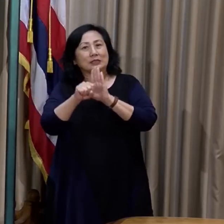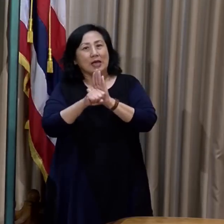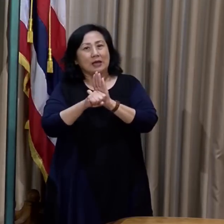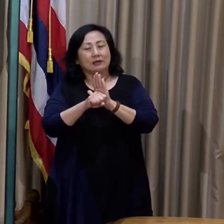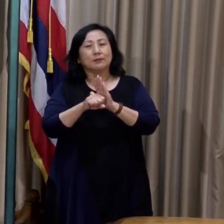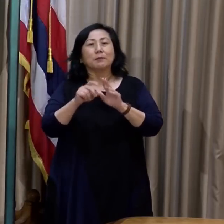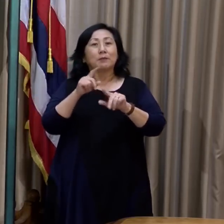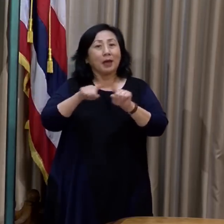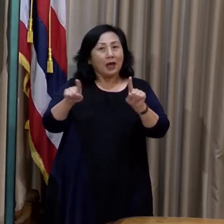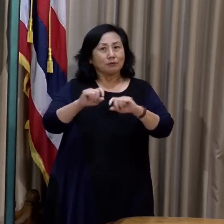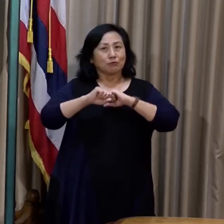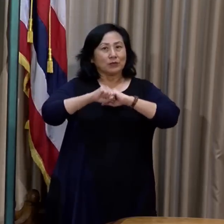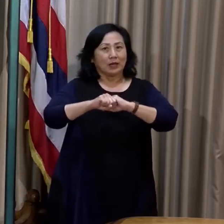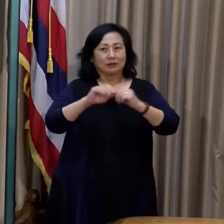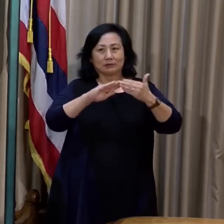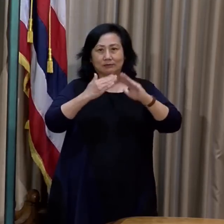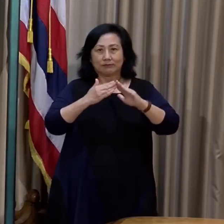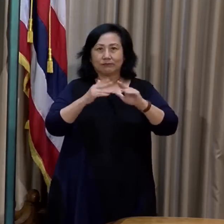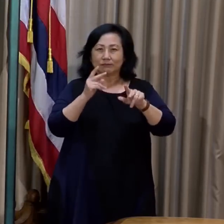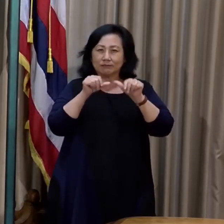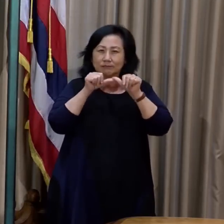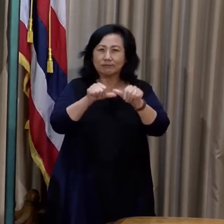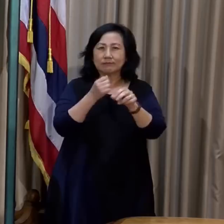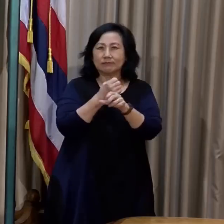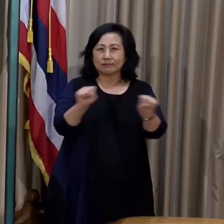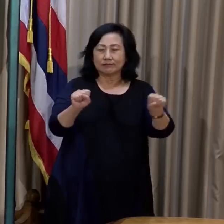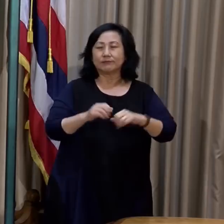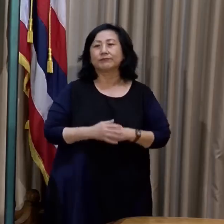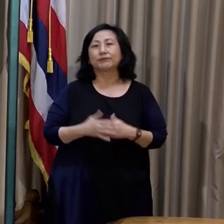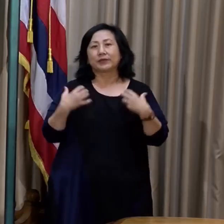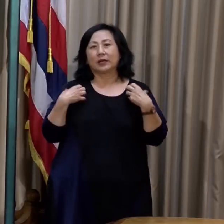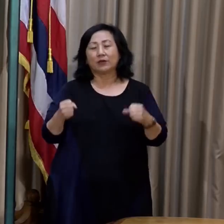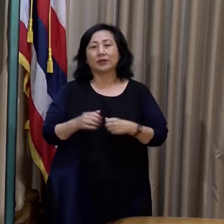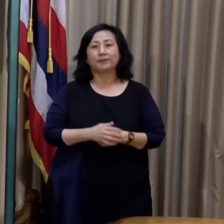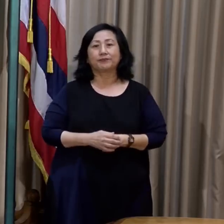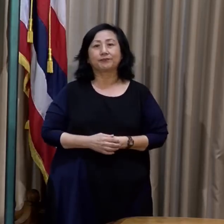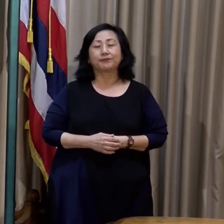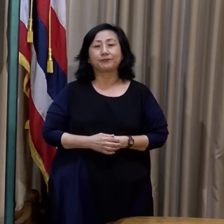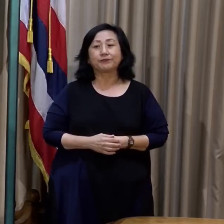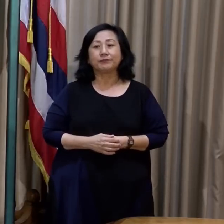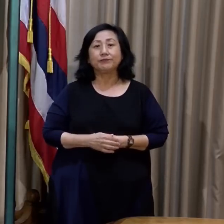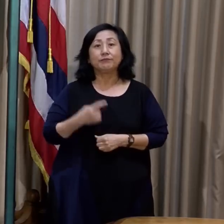SYSTEM THAT ALLOWS US TO INVITE GUESTS FROM OUT OF STATE IN NO WAY THEY CAN KEEP OUR COMMUNITY